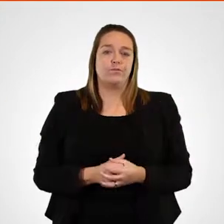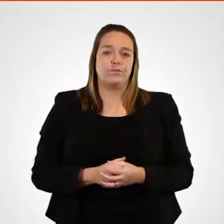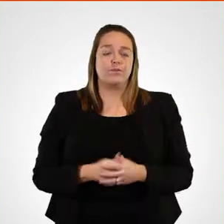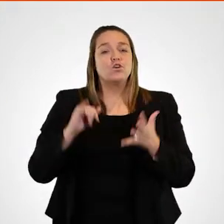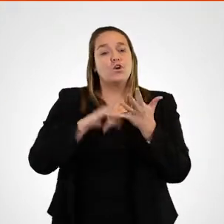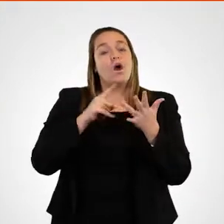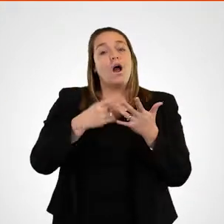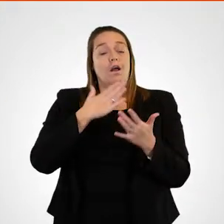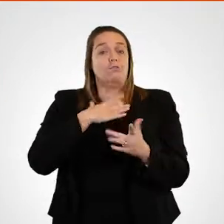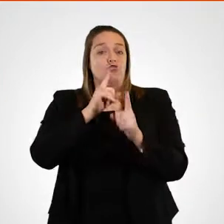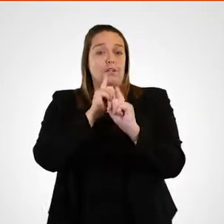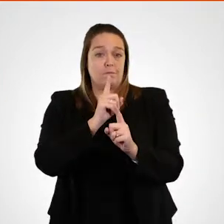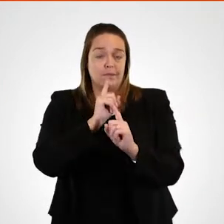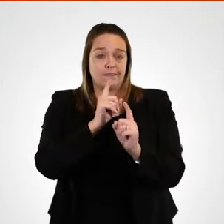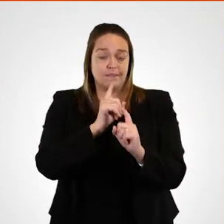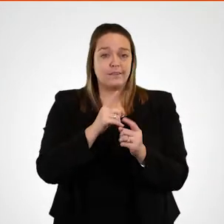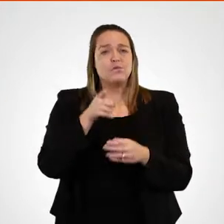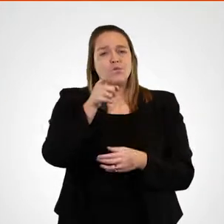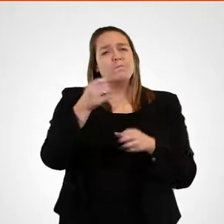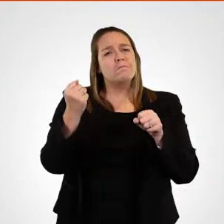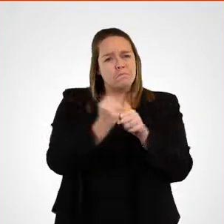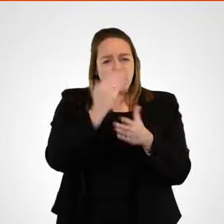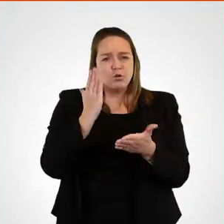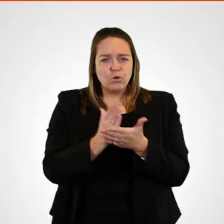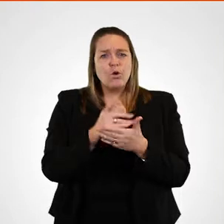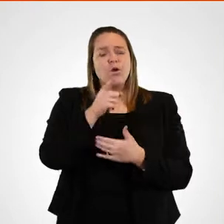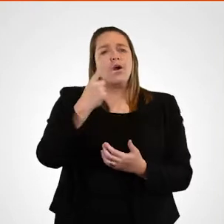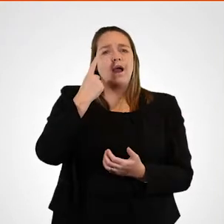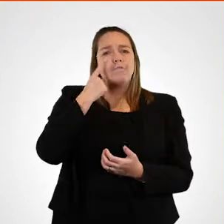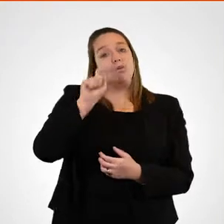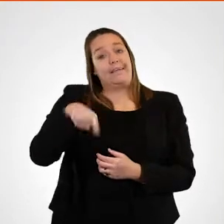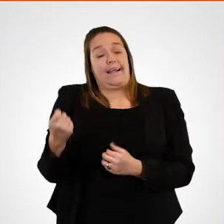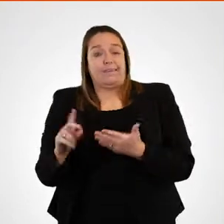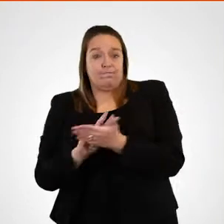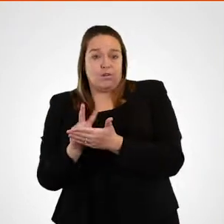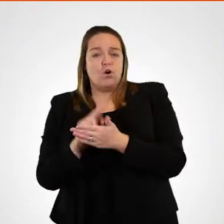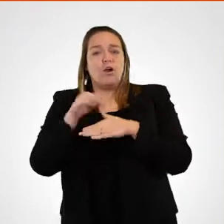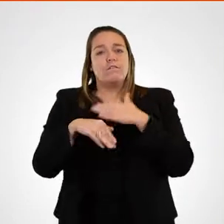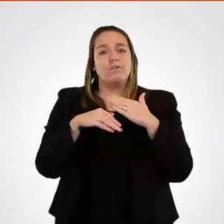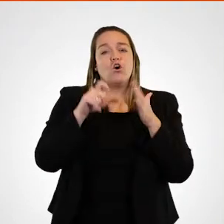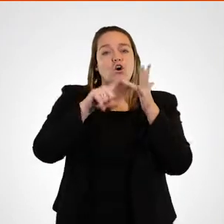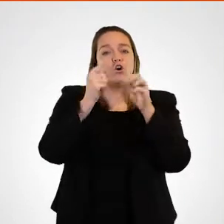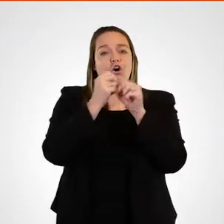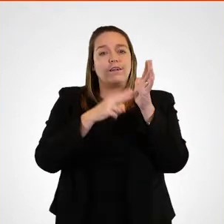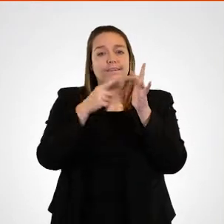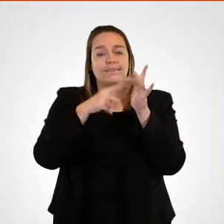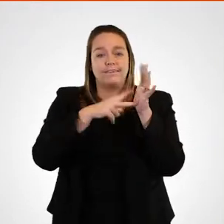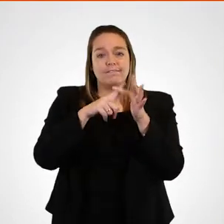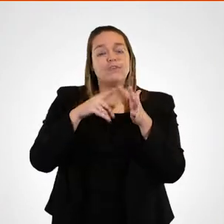So what I'd like to recommend is that you make sure that you look on the next video, which is on cognitive strategy instruction,